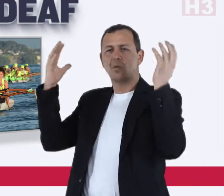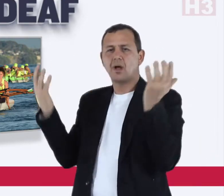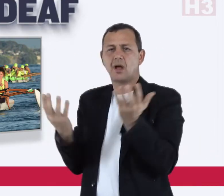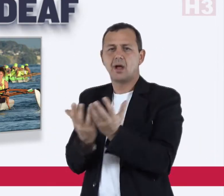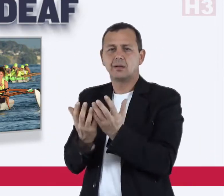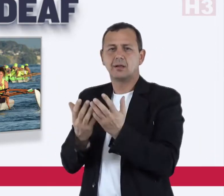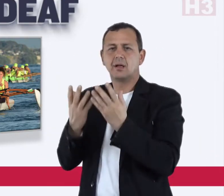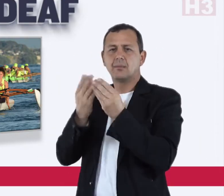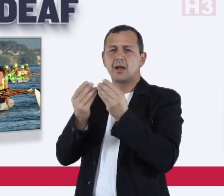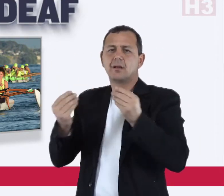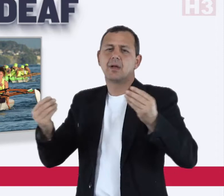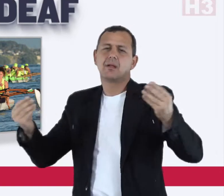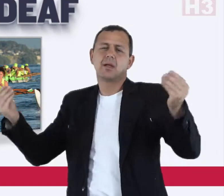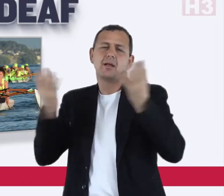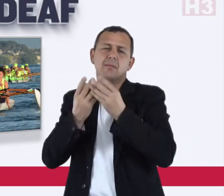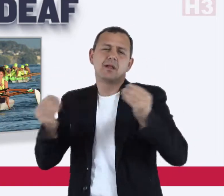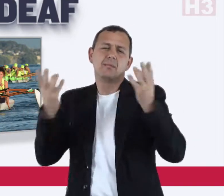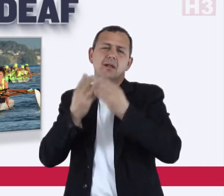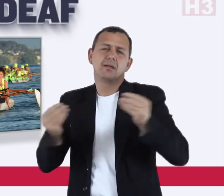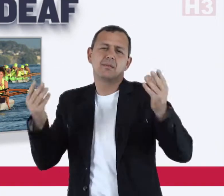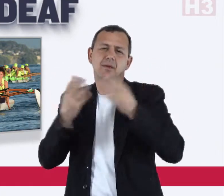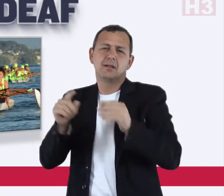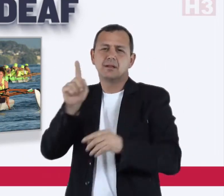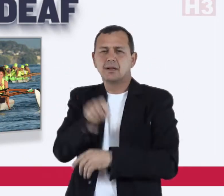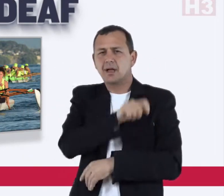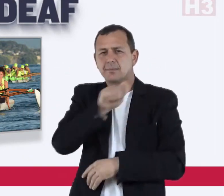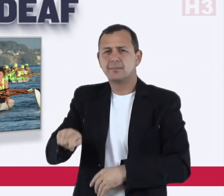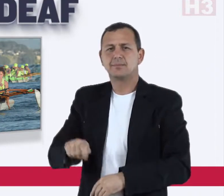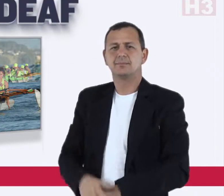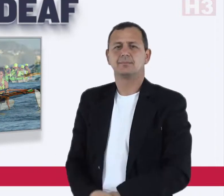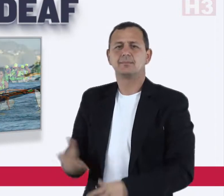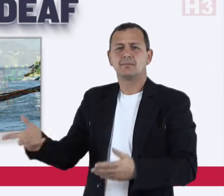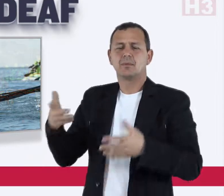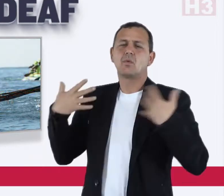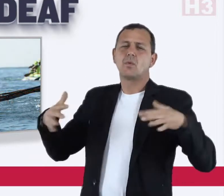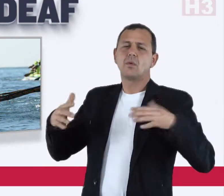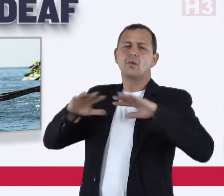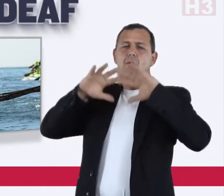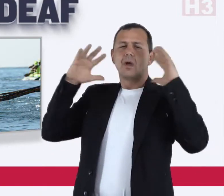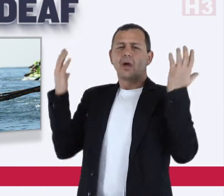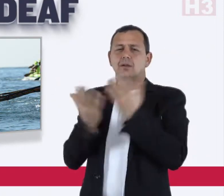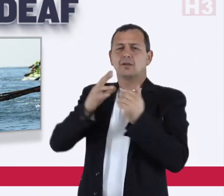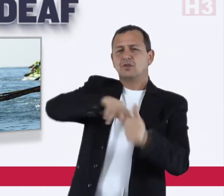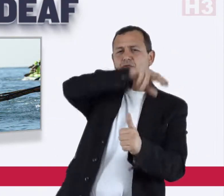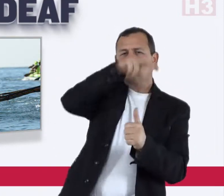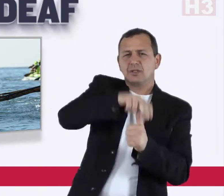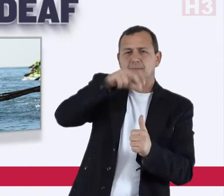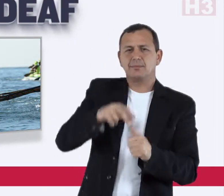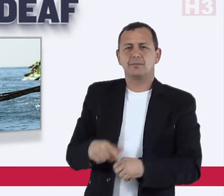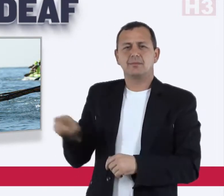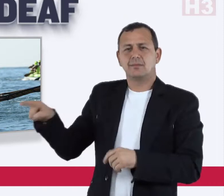the world numerous times, and is a world champion.